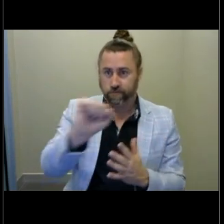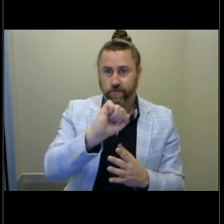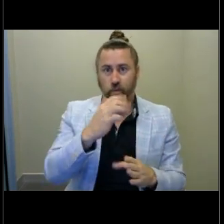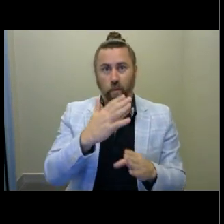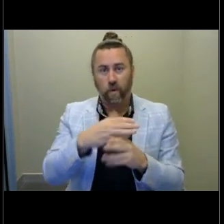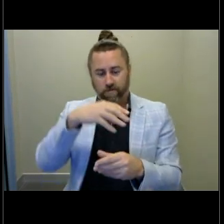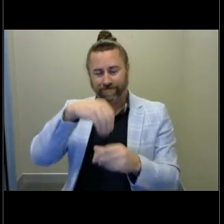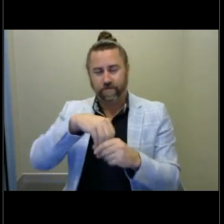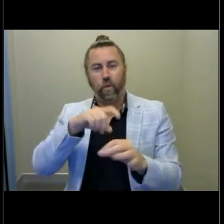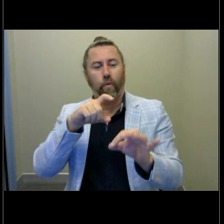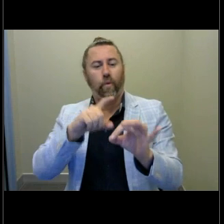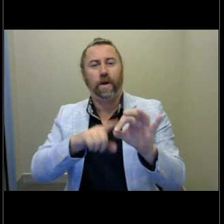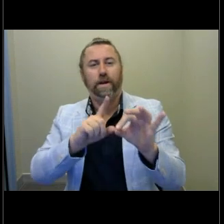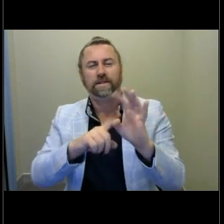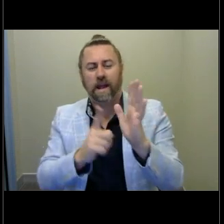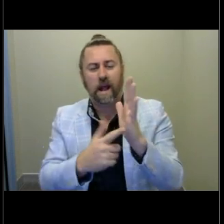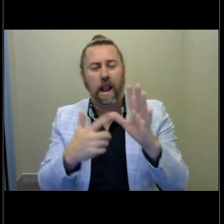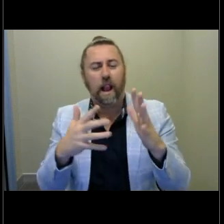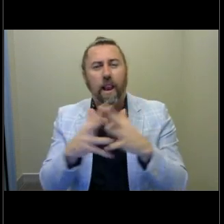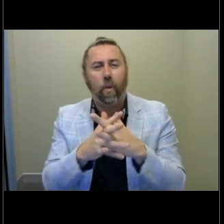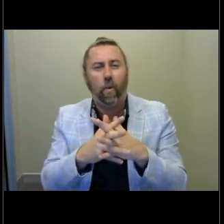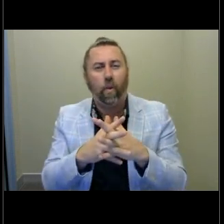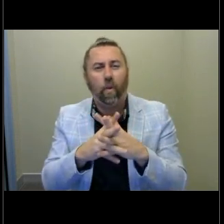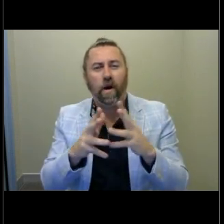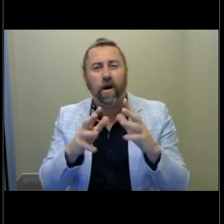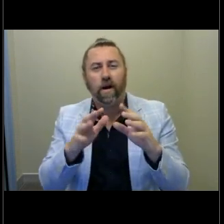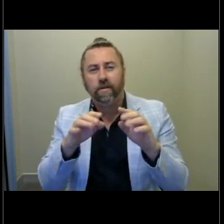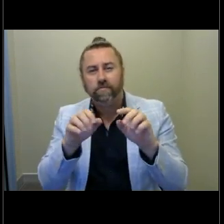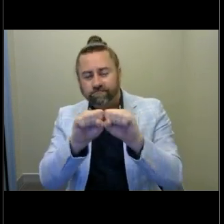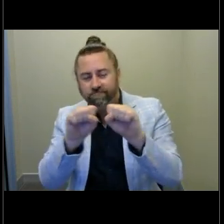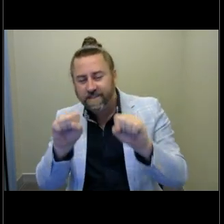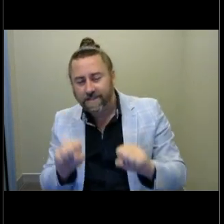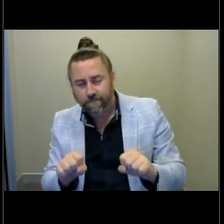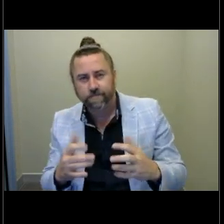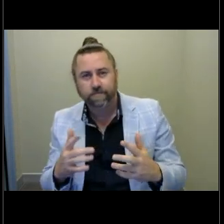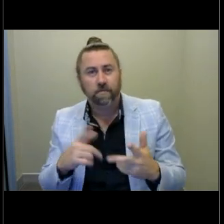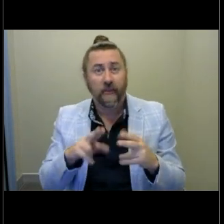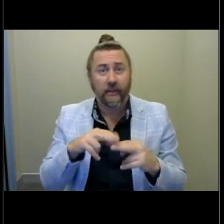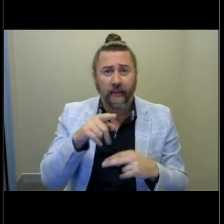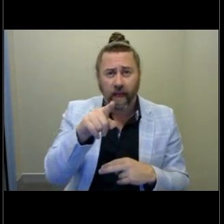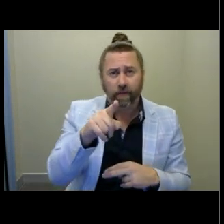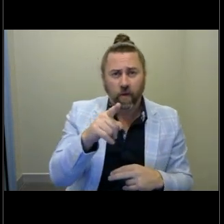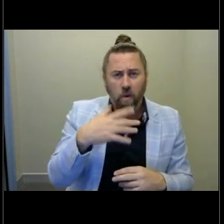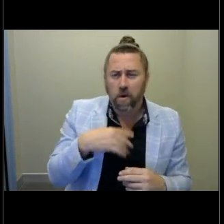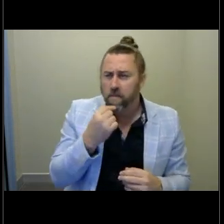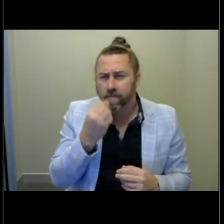You are still very welcome to join us if you are outside of Queensland and Daisy is going